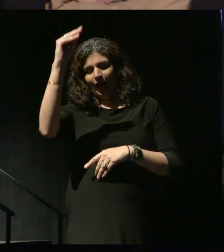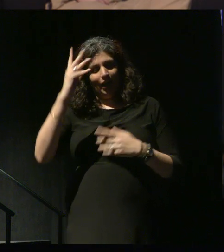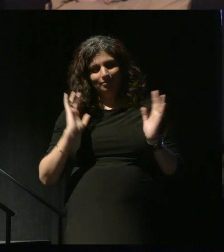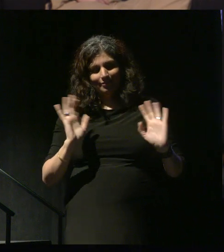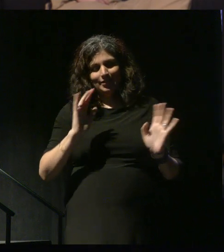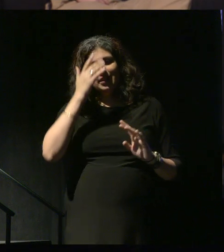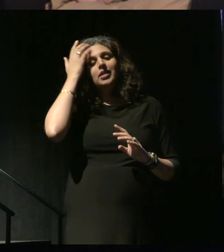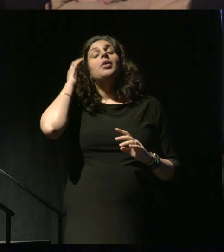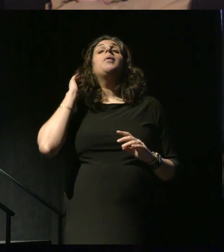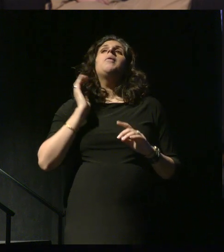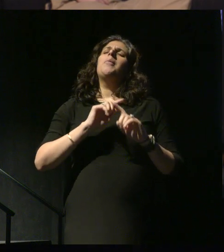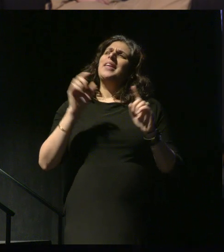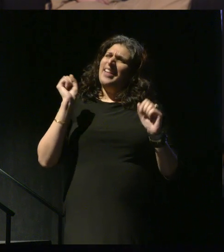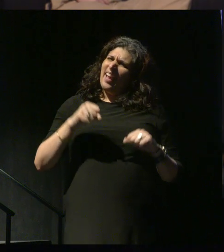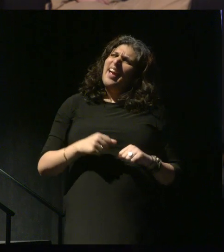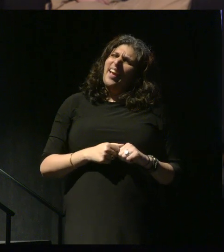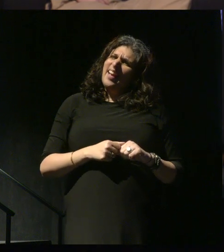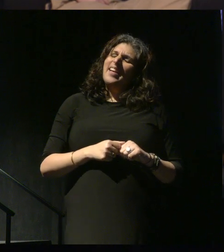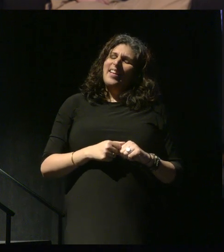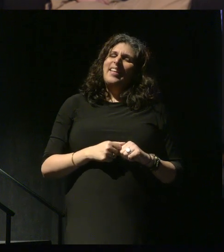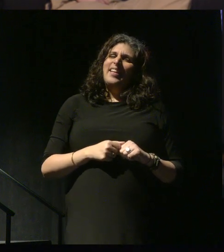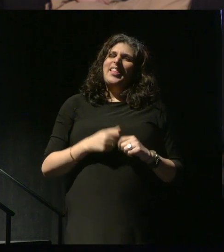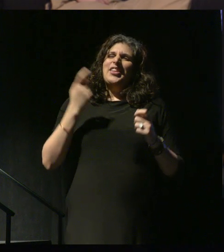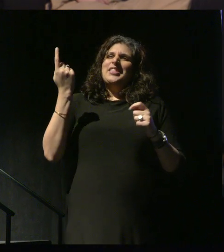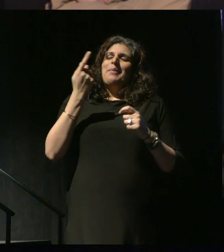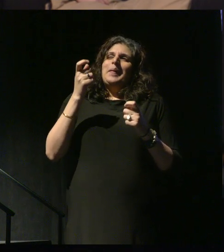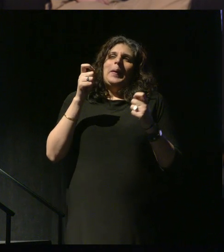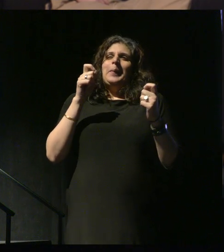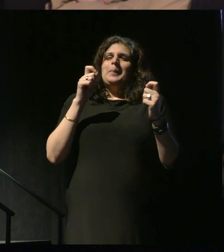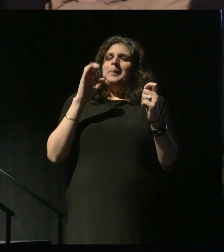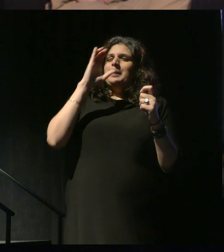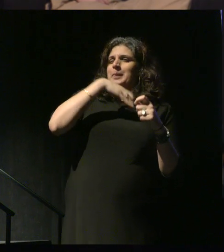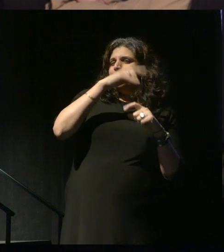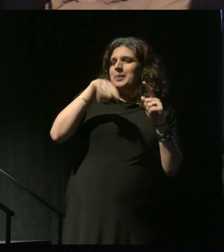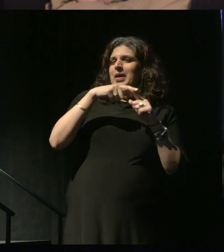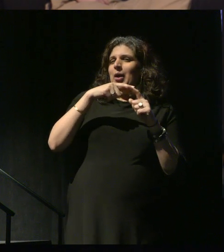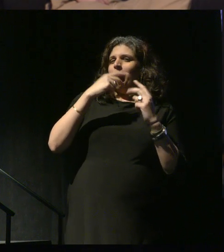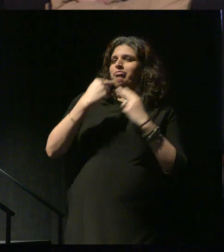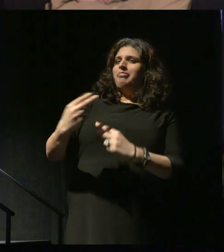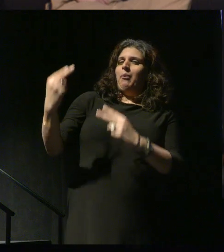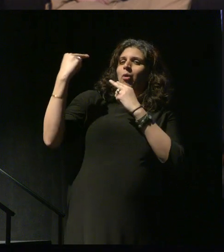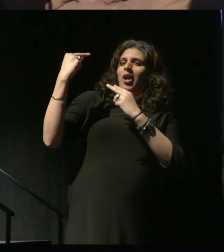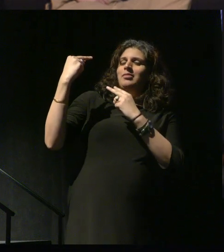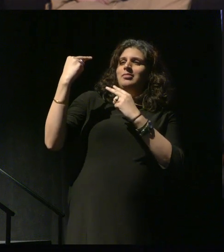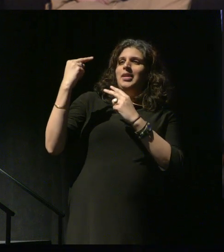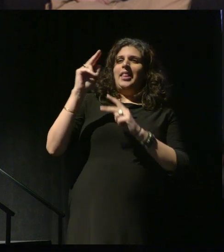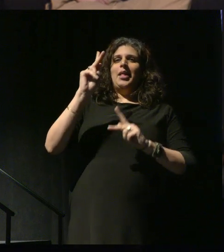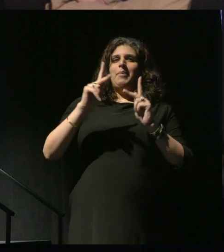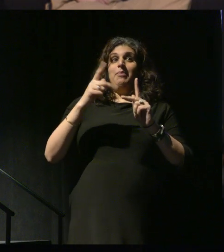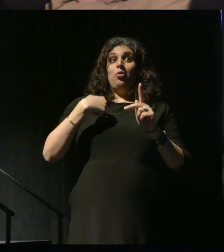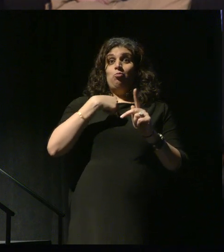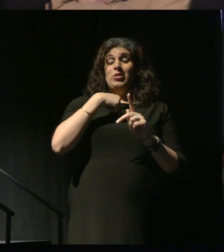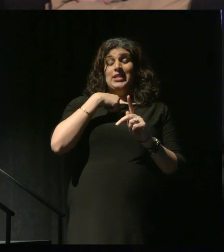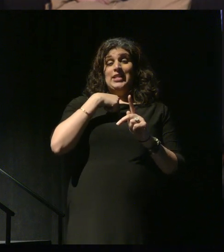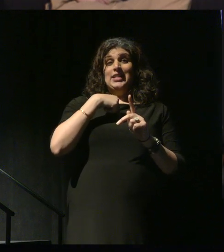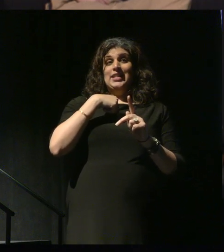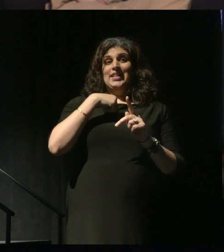But yeah, there's something very particular about memoir, I think. And the people that we actually aren't able to talk to